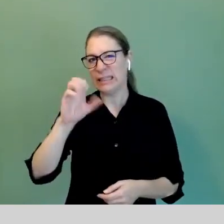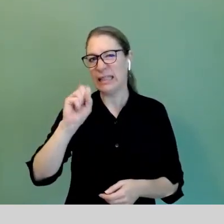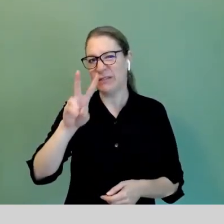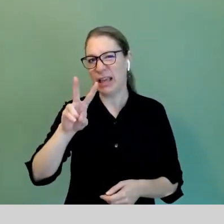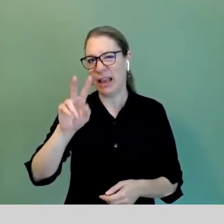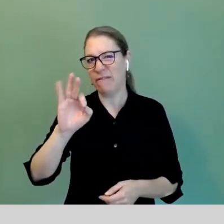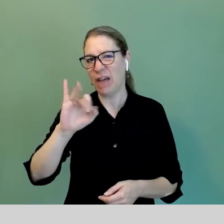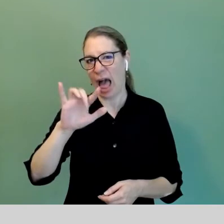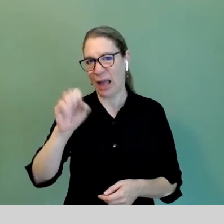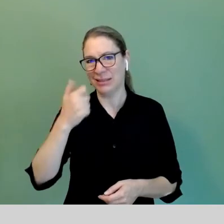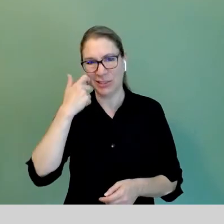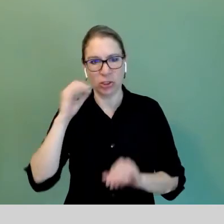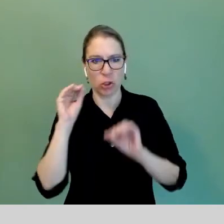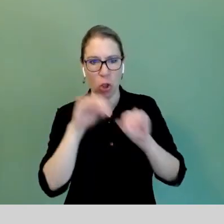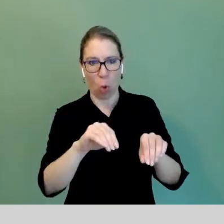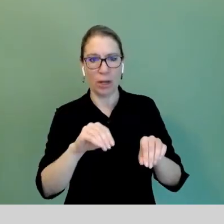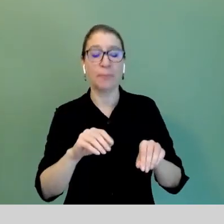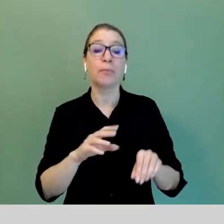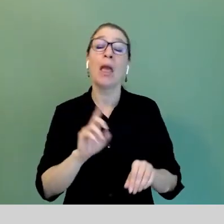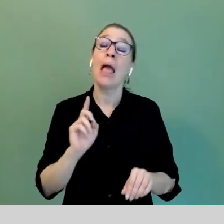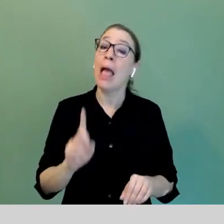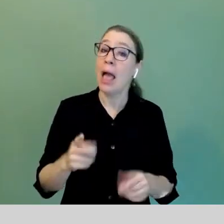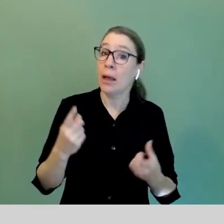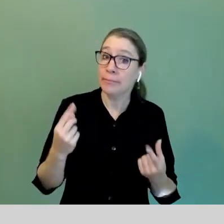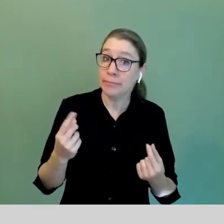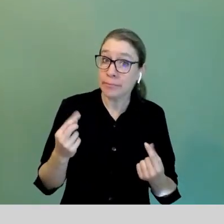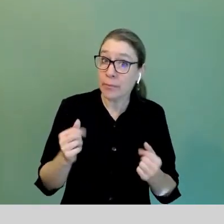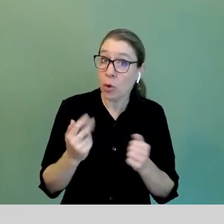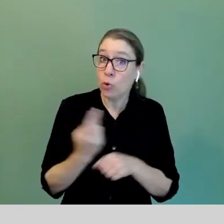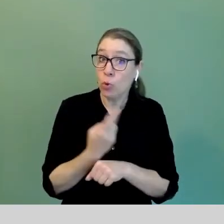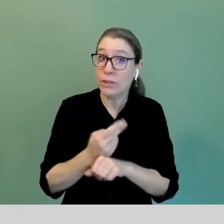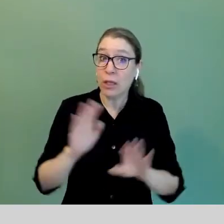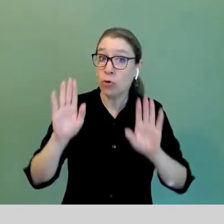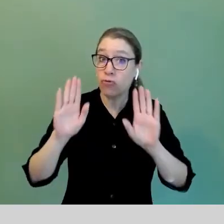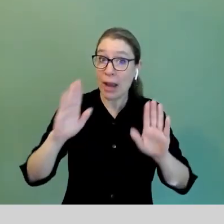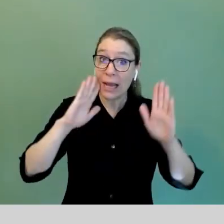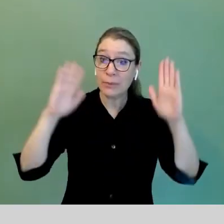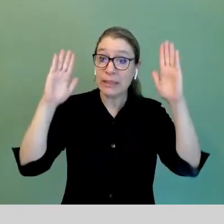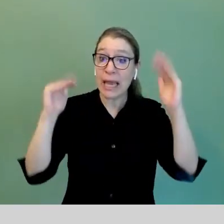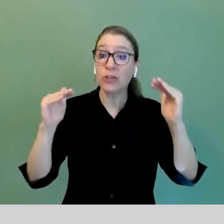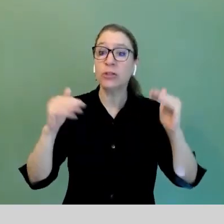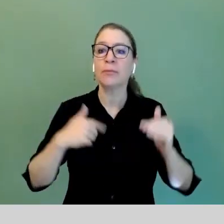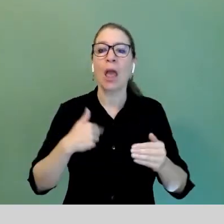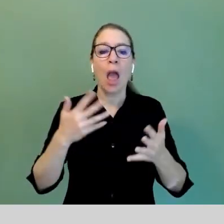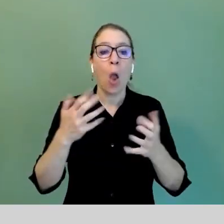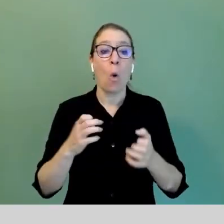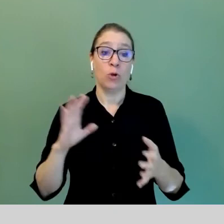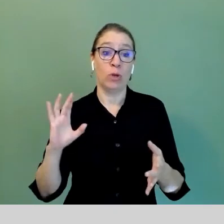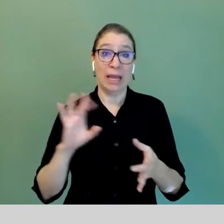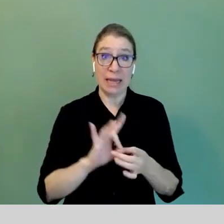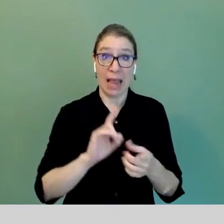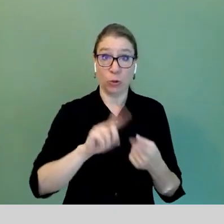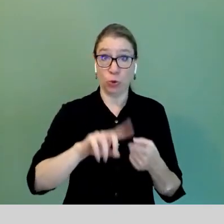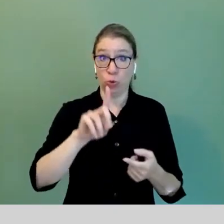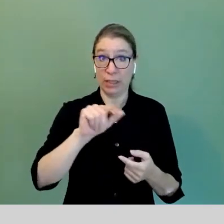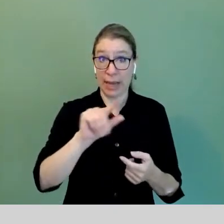that I've just loaded into the notebook that I've shown you. And what I want to do with Great Expectations is I want to A, connect to the data,